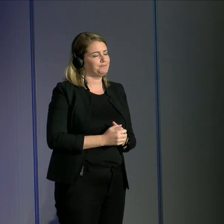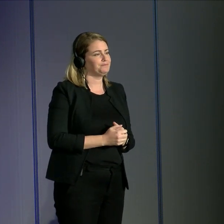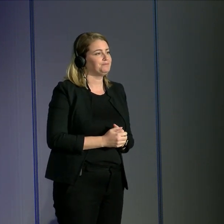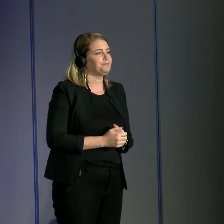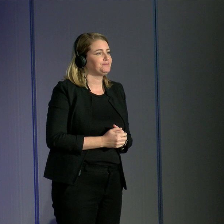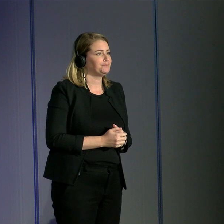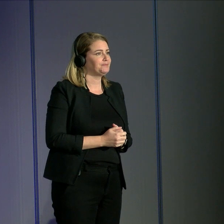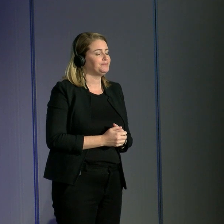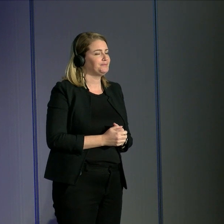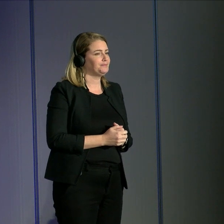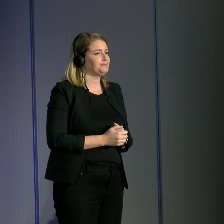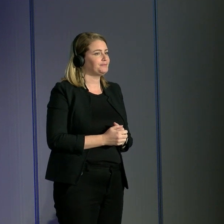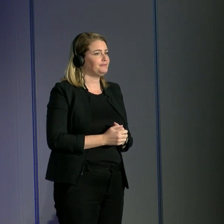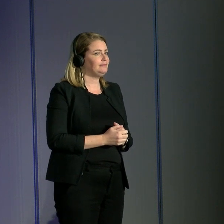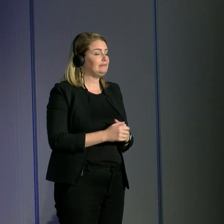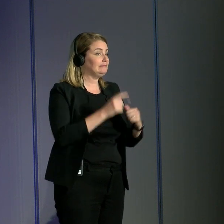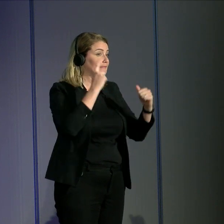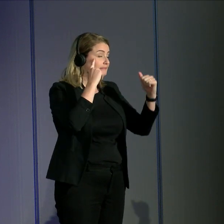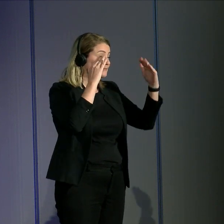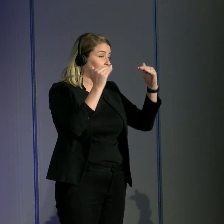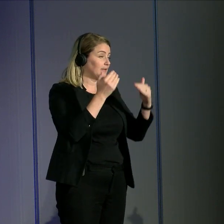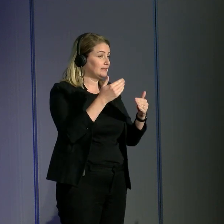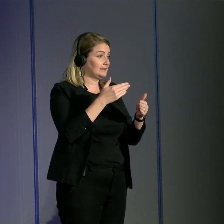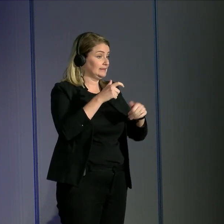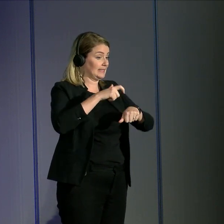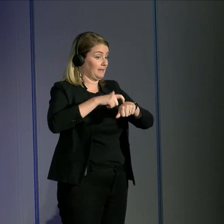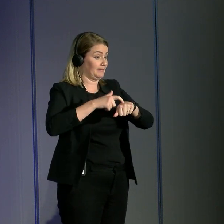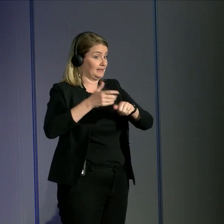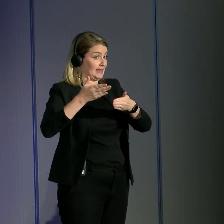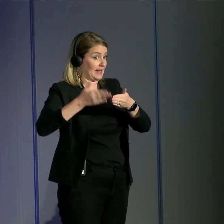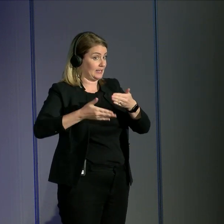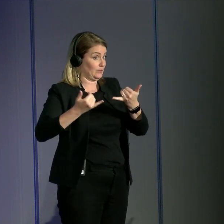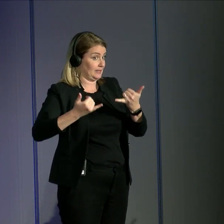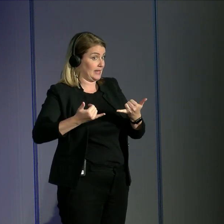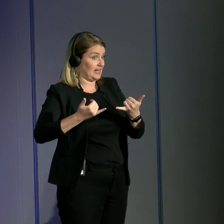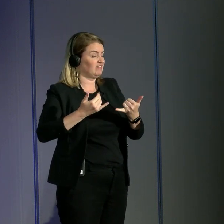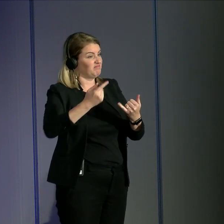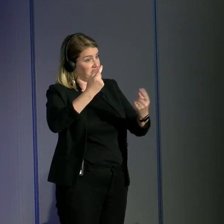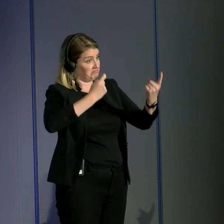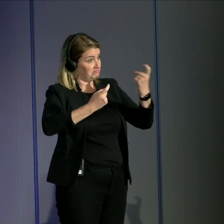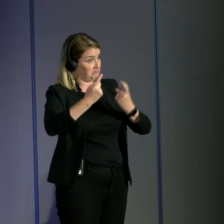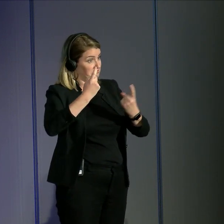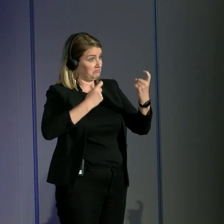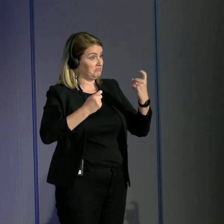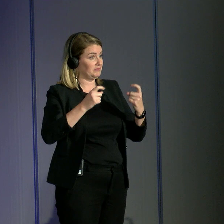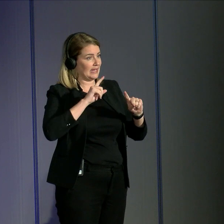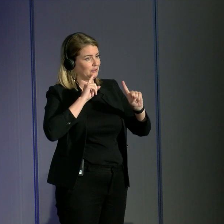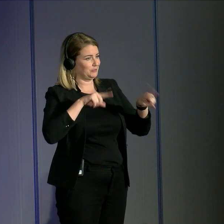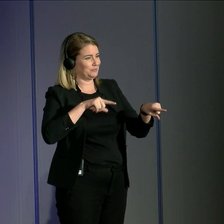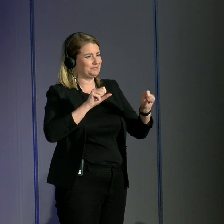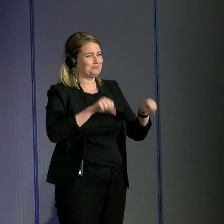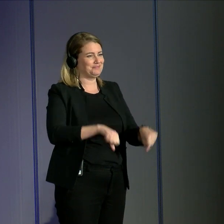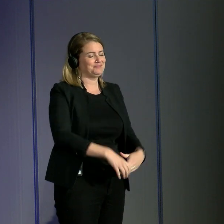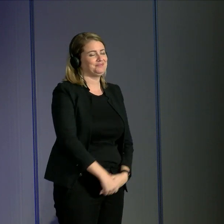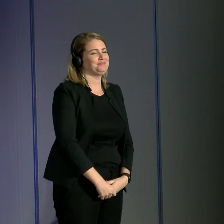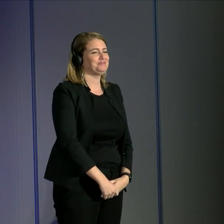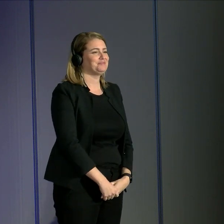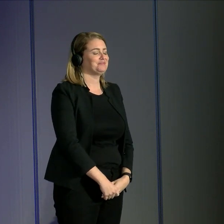And then hopefully there will be bit of time at the end for some questions and answers.